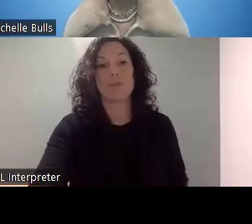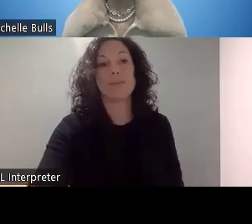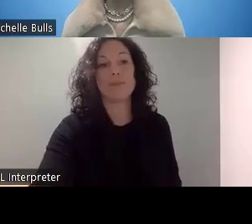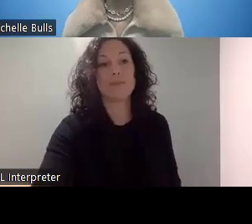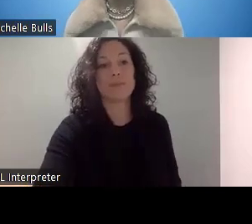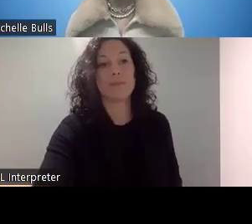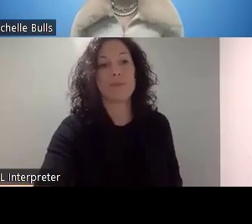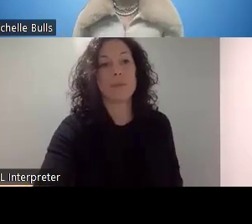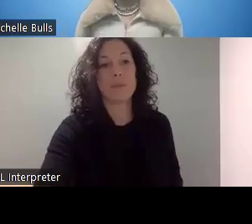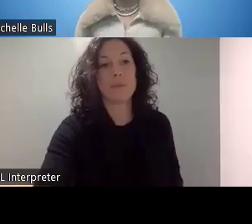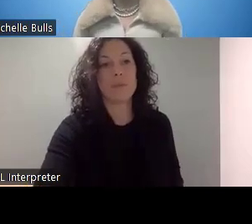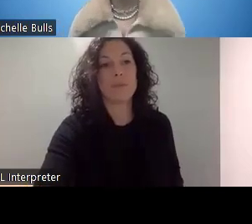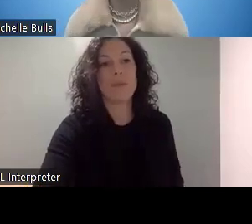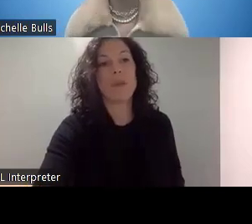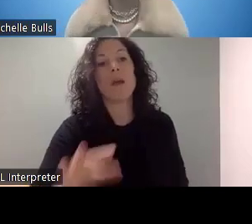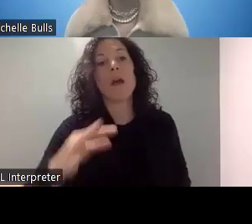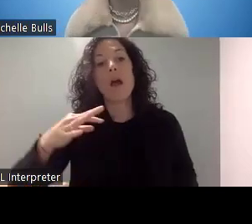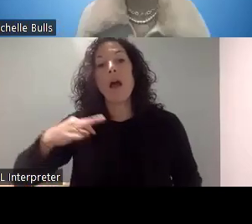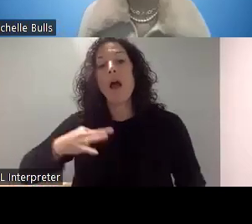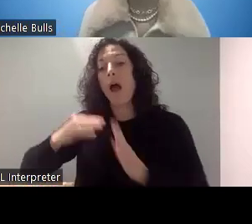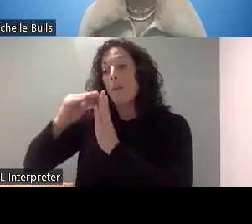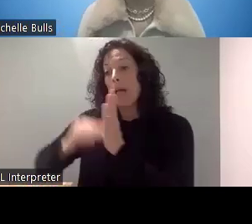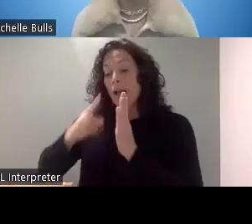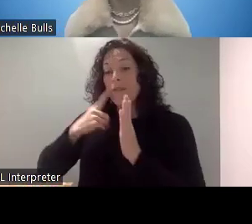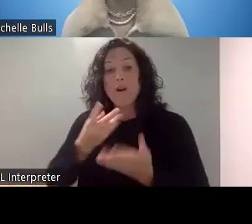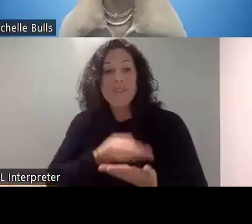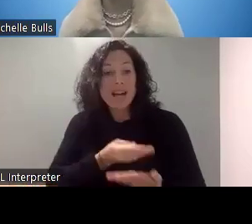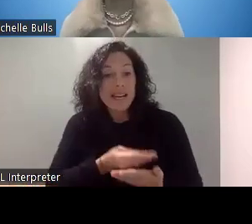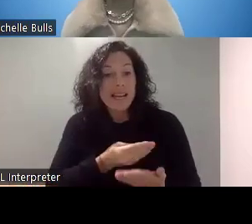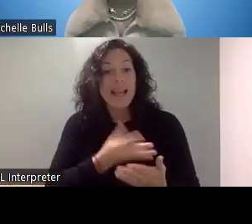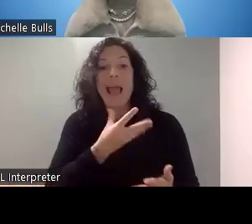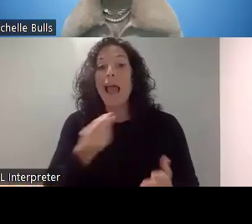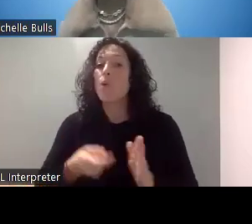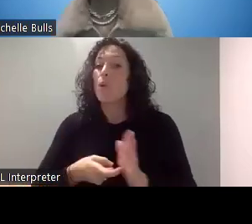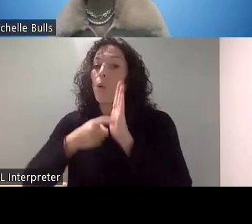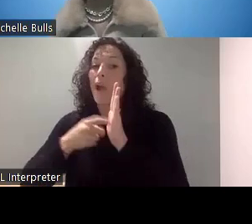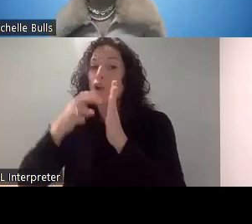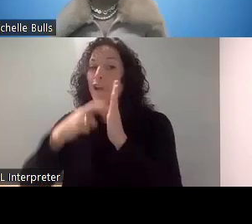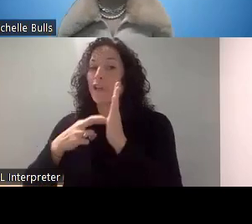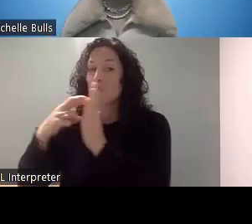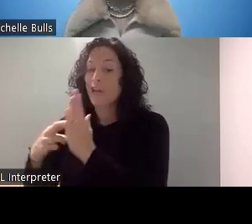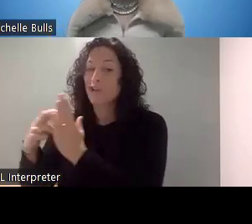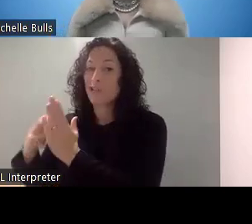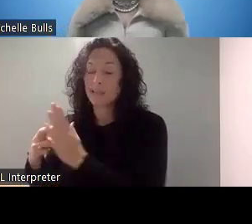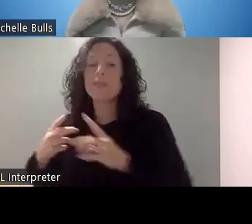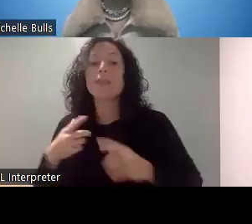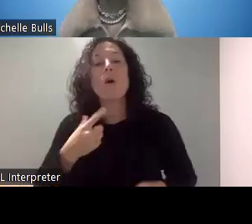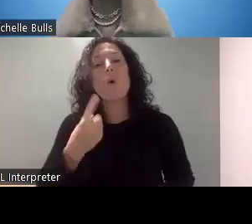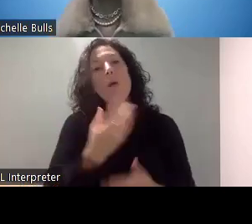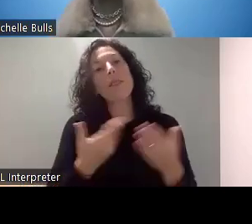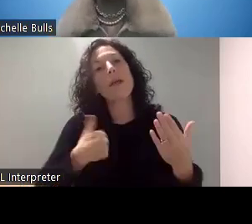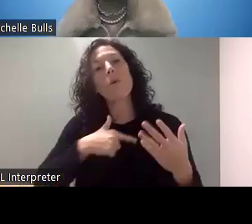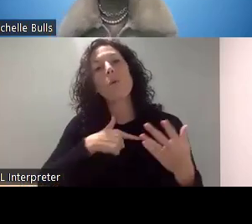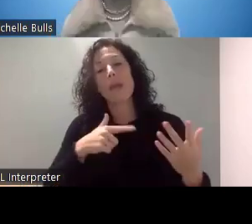And so applying for funding and required registrations, one of the things that we tell not just our foreign organizations,